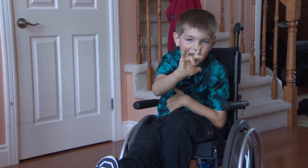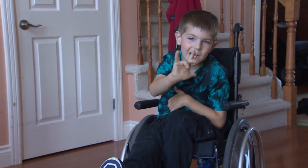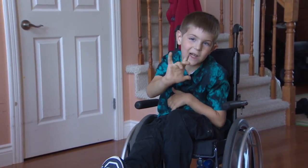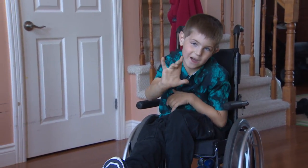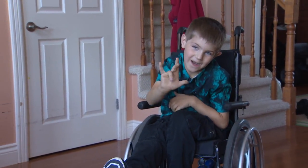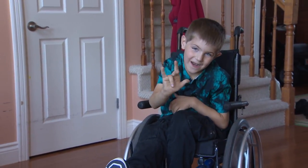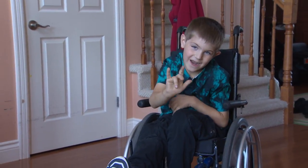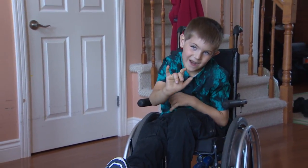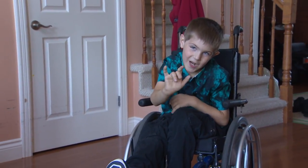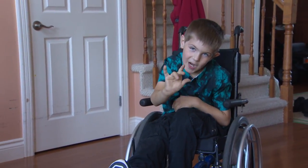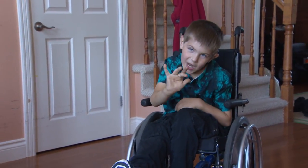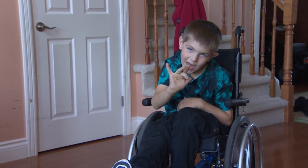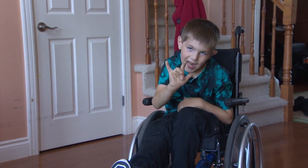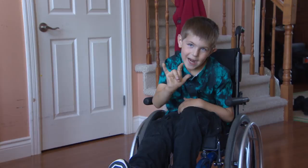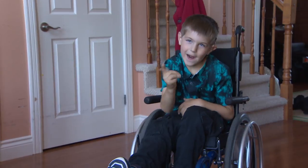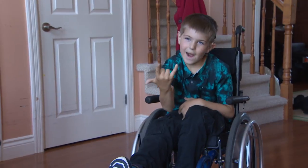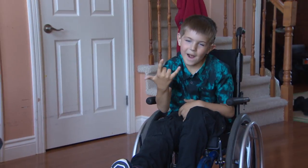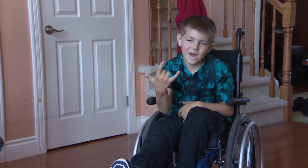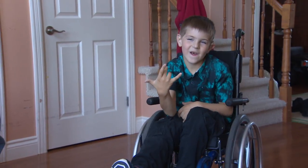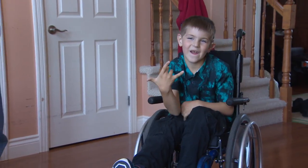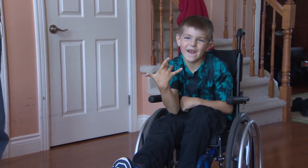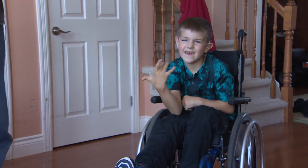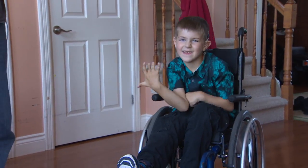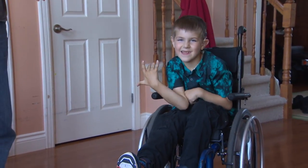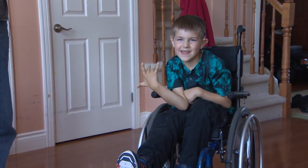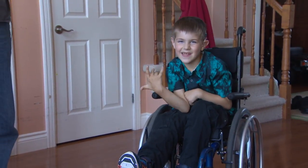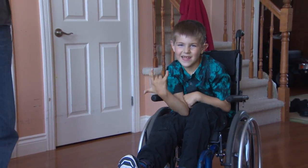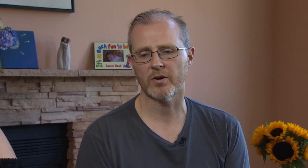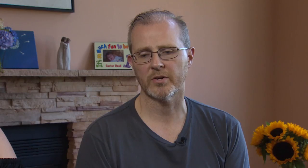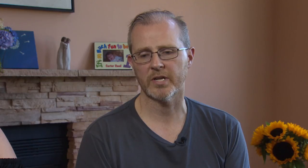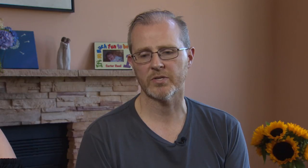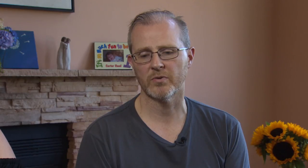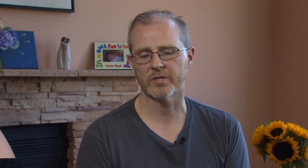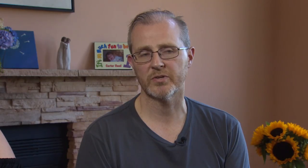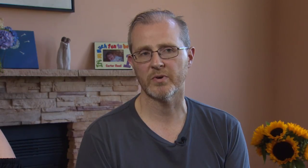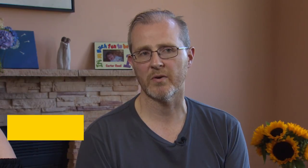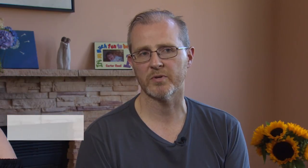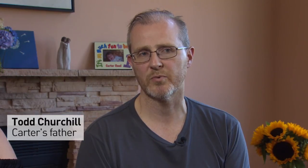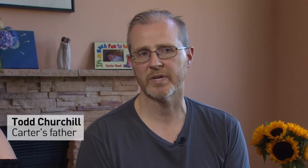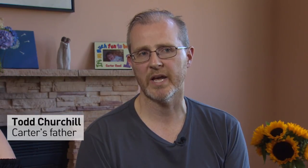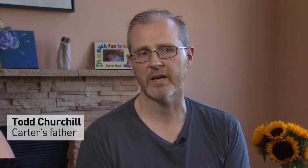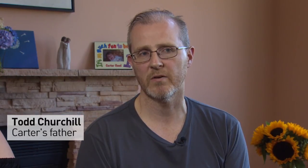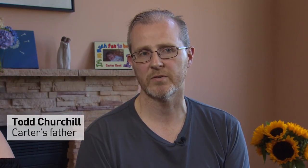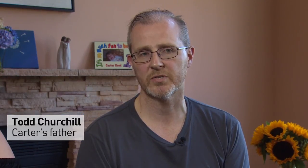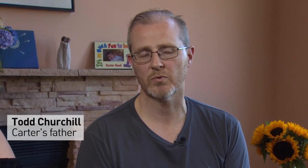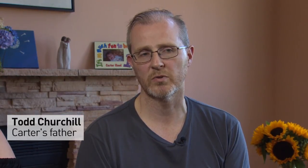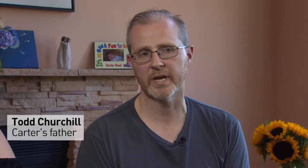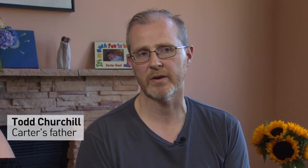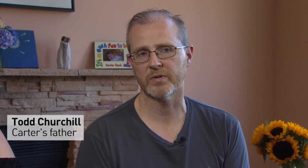If you don't know it, you can't have a conversation with Carter. Carter gets only two hours per day of a school day,